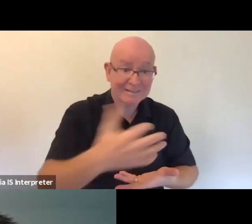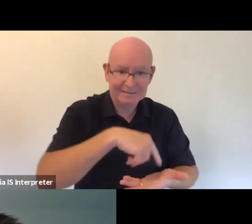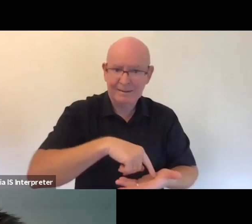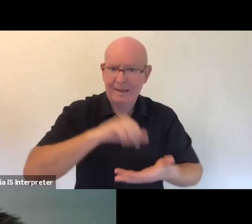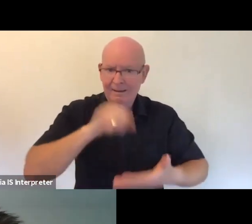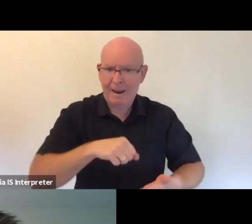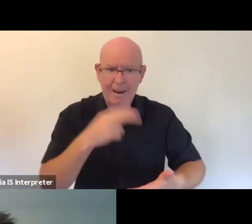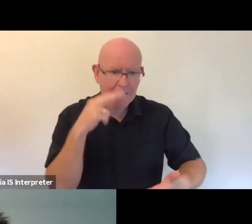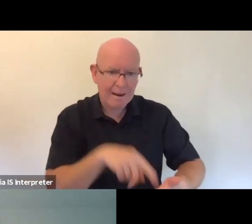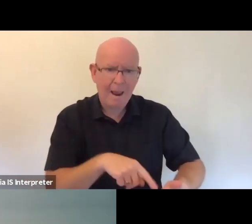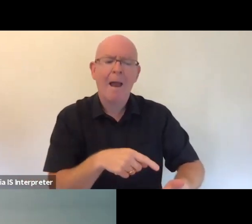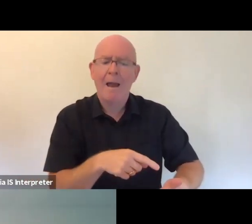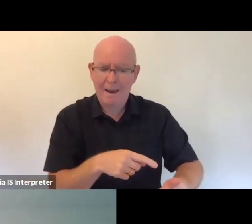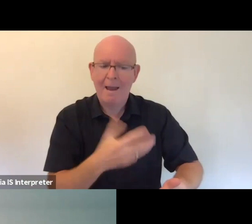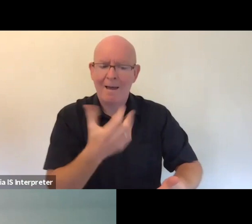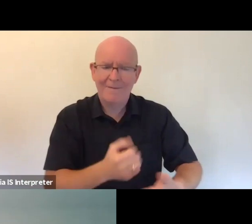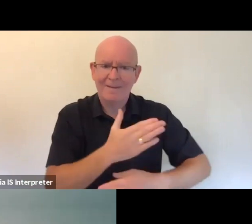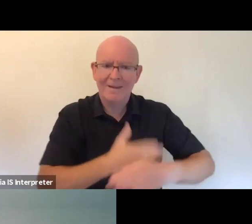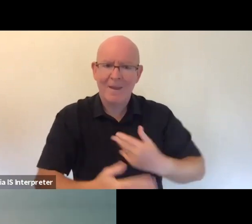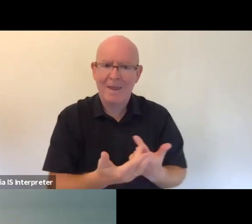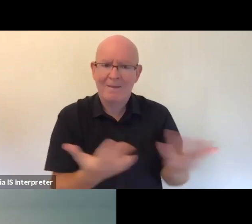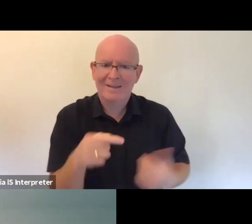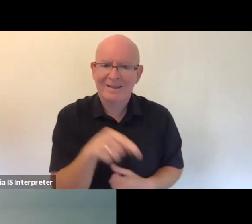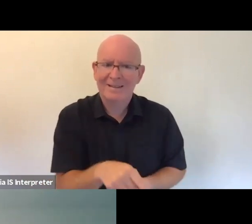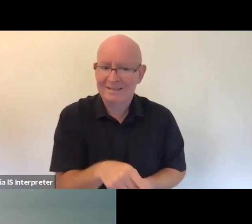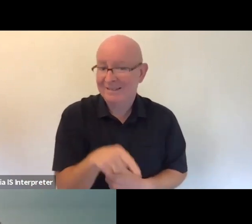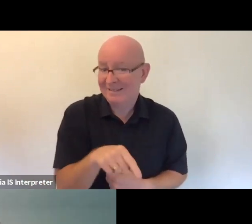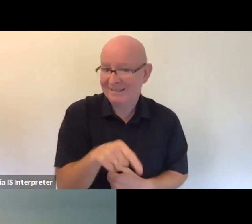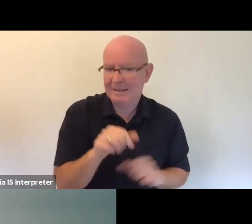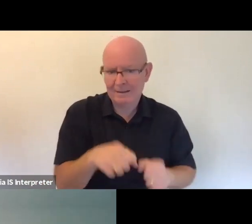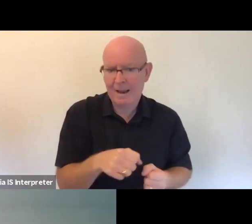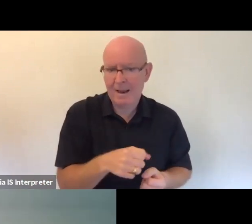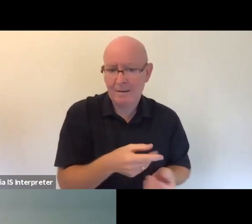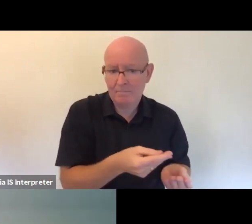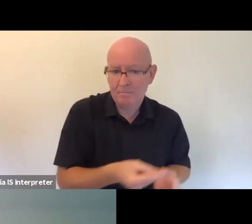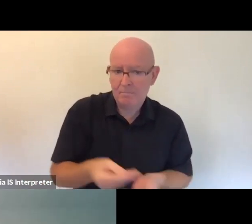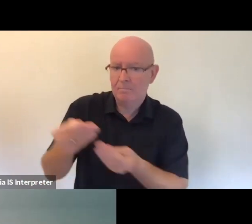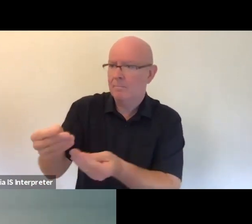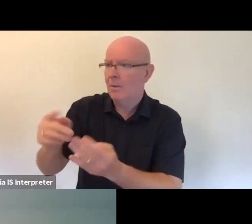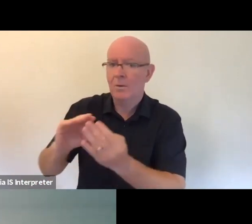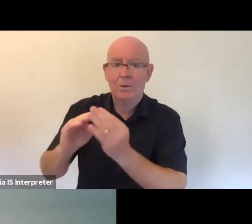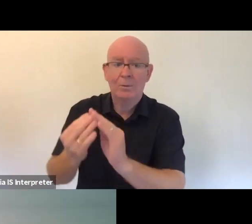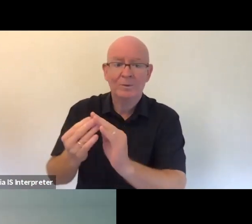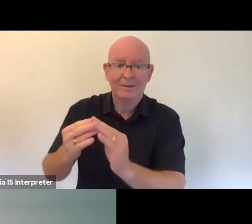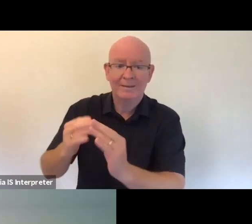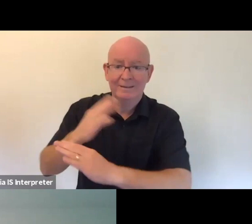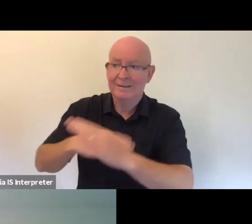It’s the fact that because the social protection system is focused on medical assessment